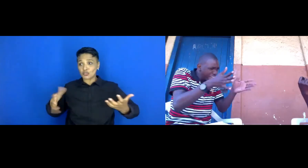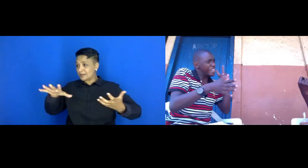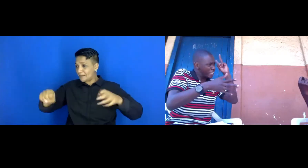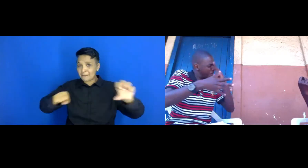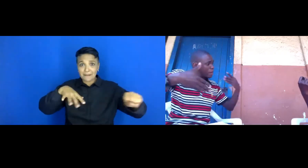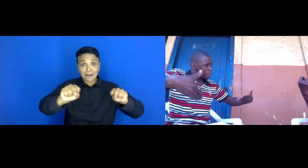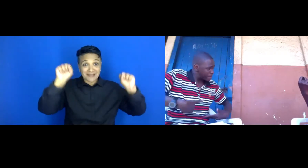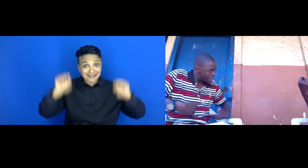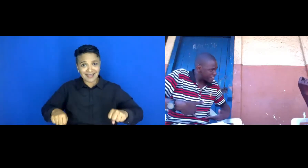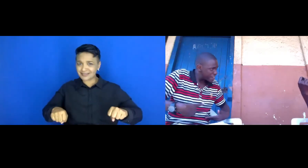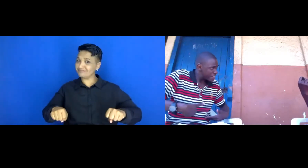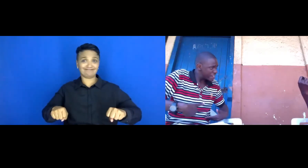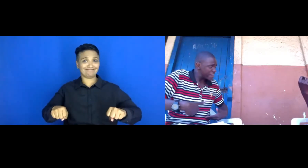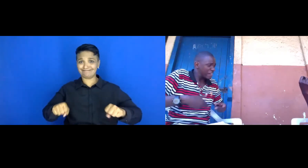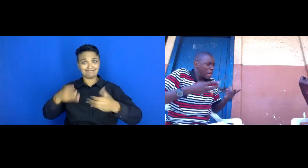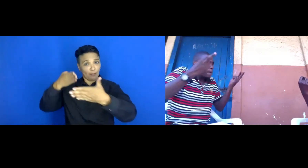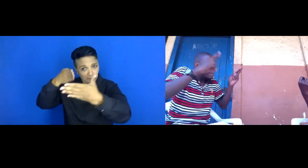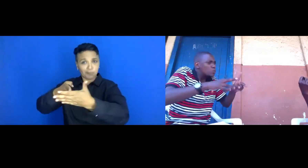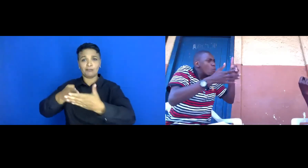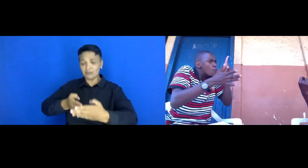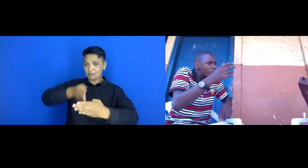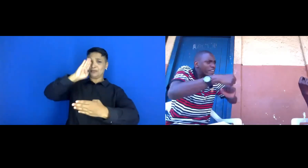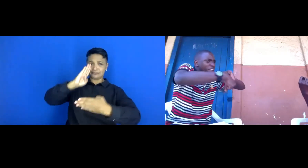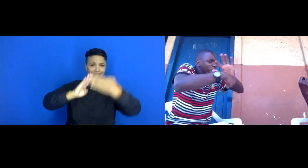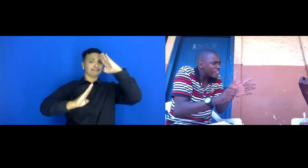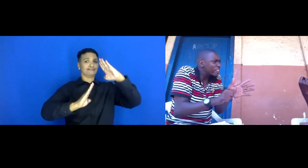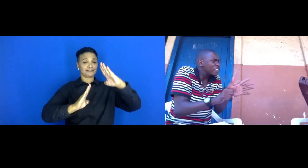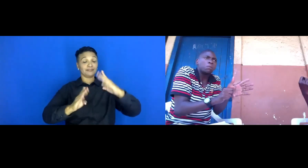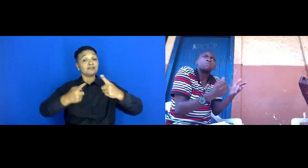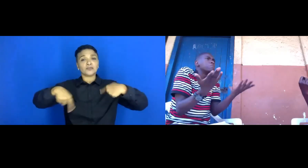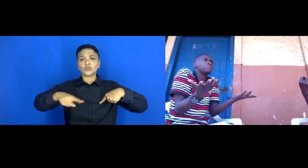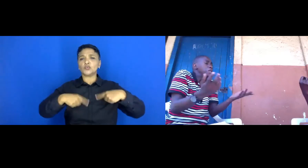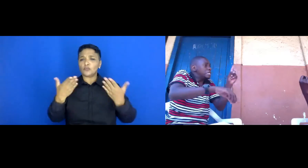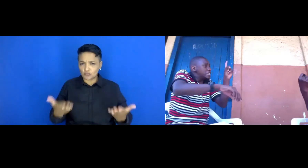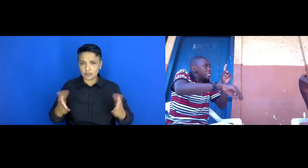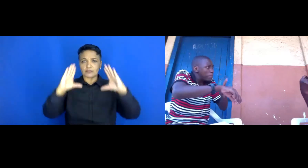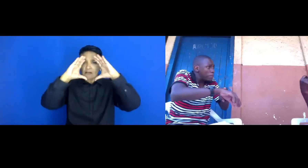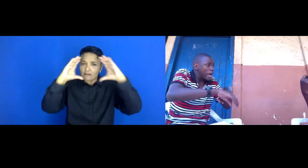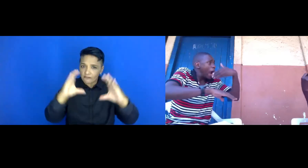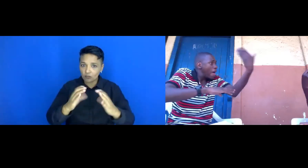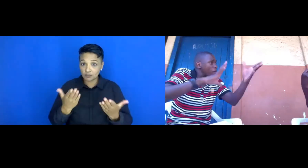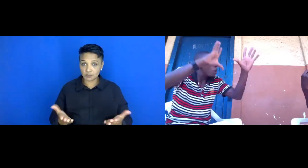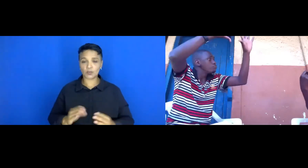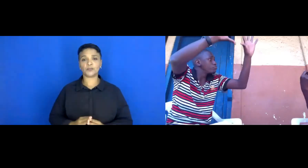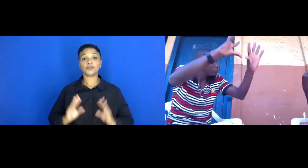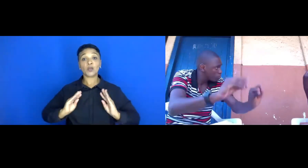deafblind people if we focus on the youth what happened how it has affect covered in 19